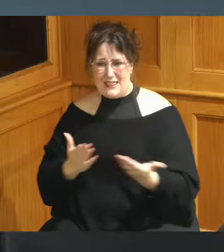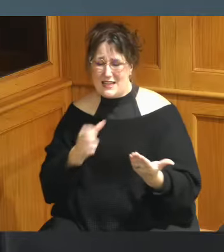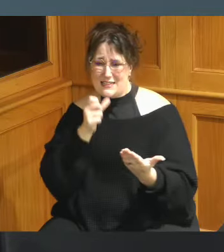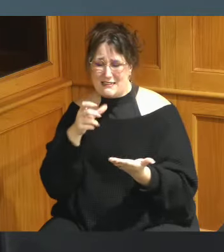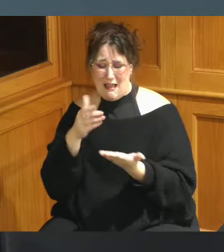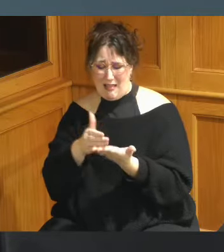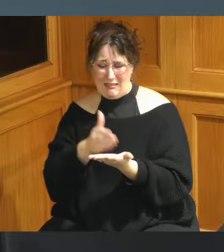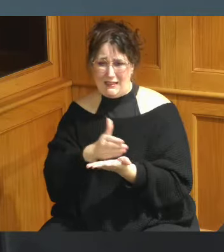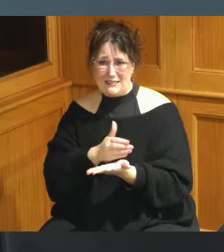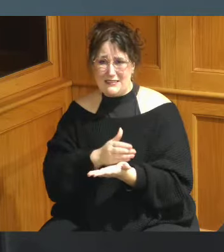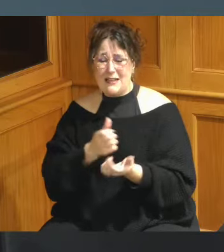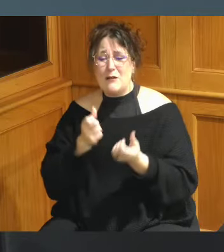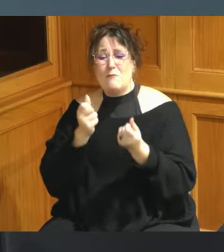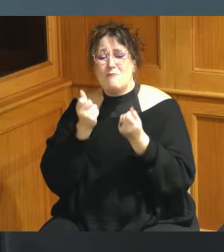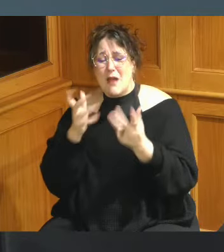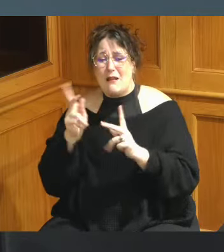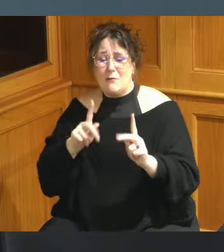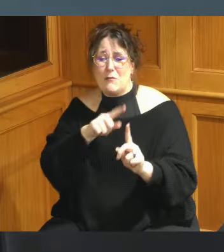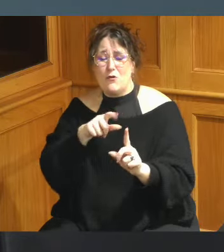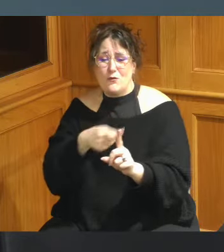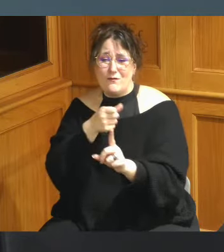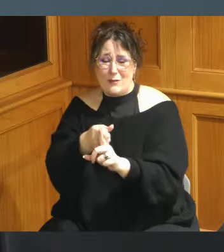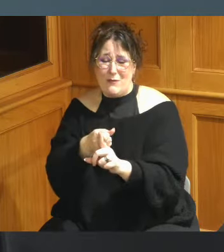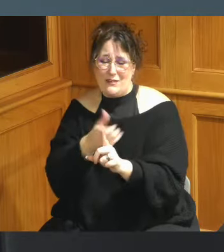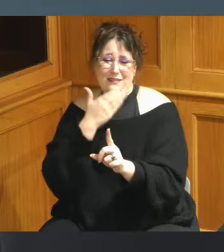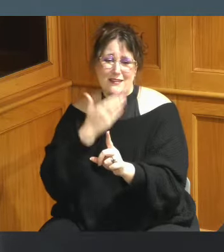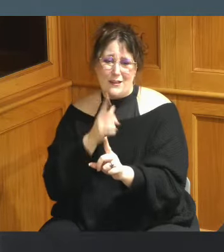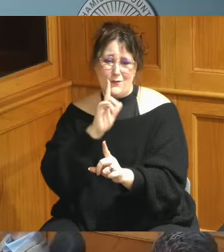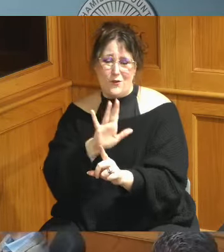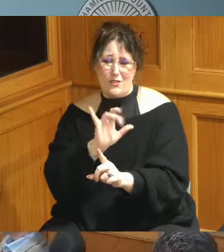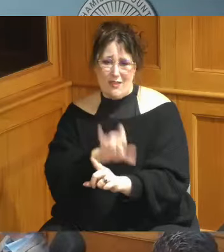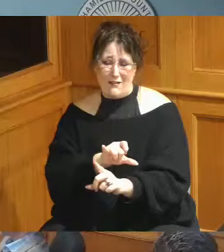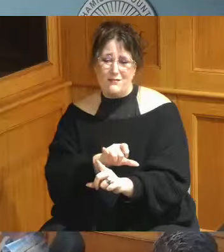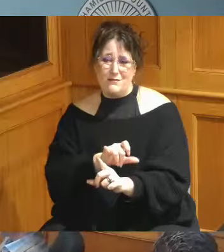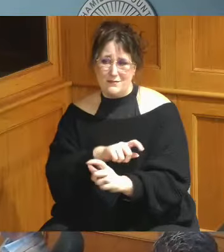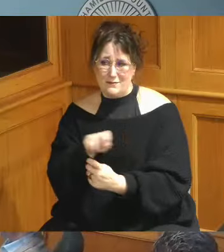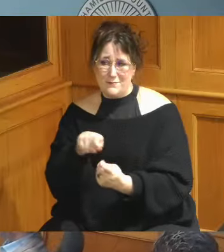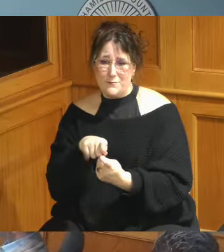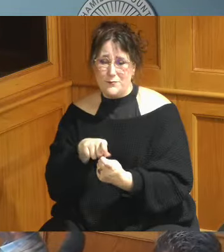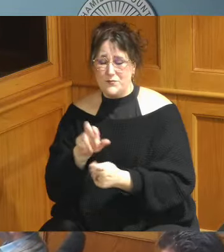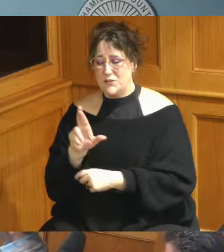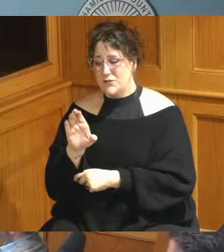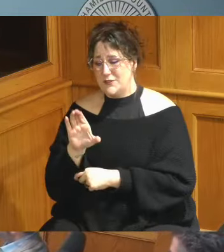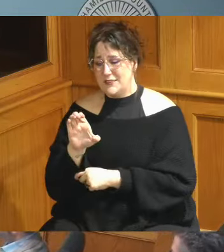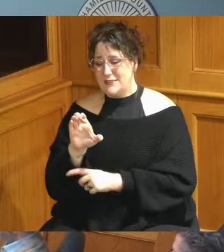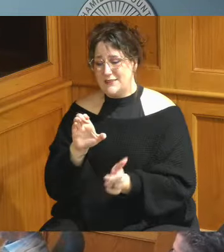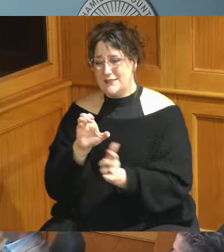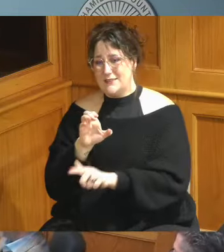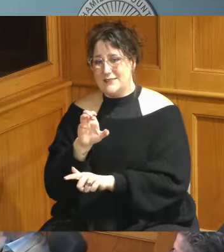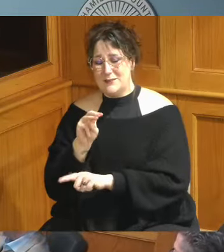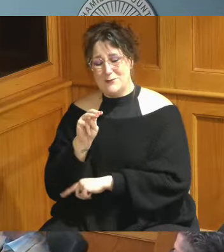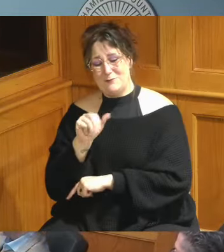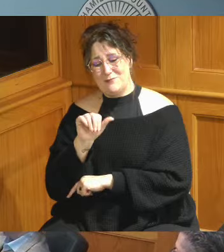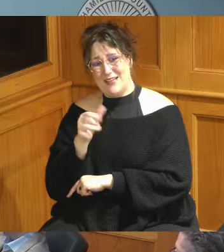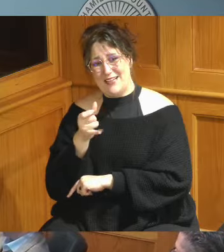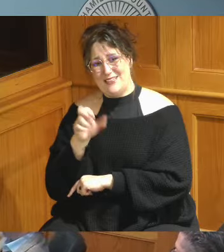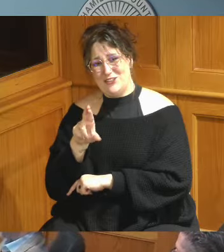that you've impacted. So, I thank you for that. Thank you, Commissioner Reece. Major MS,